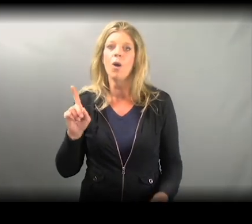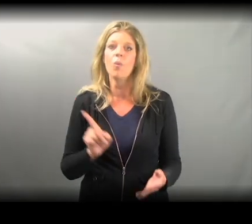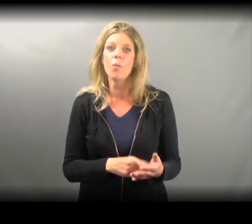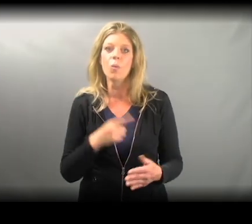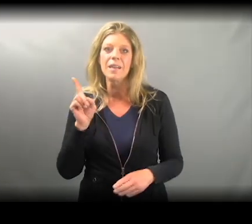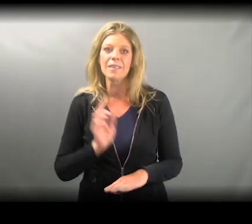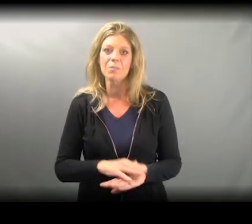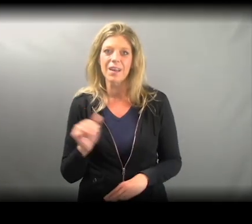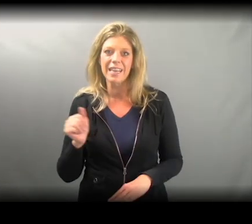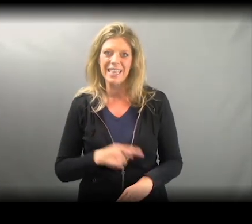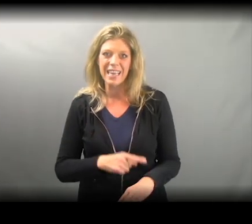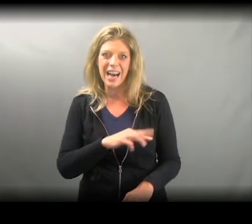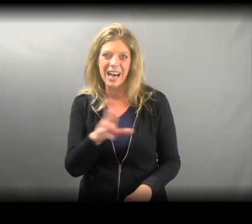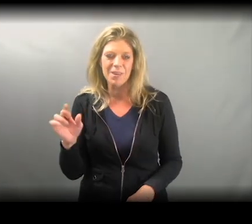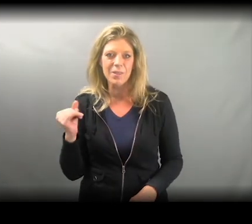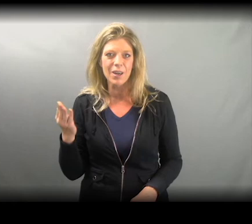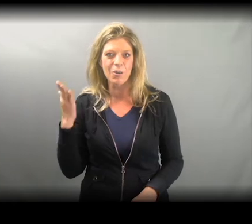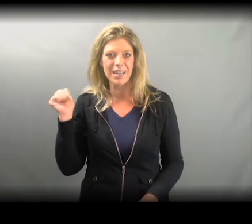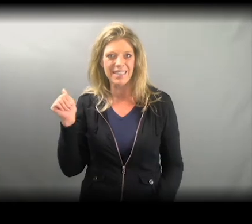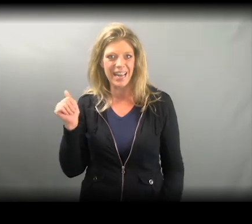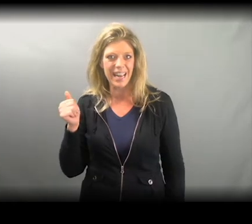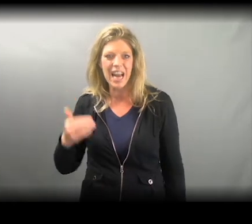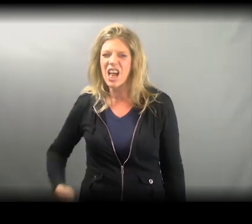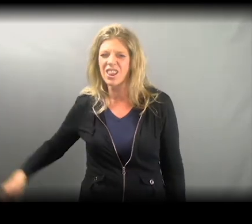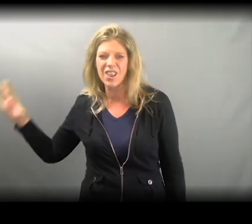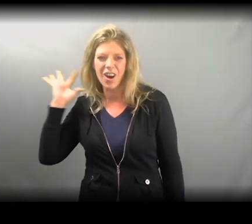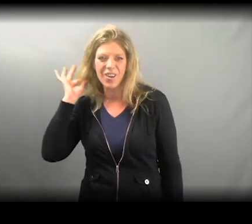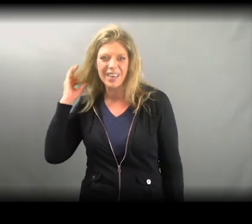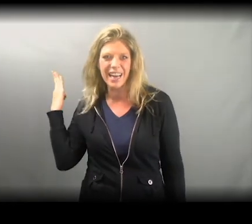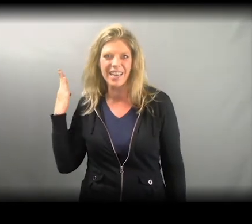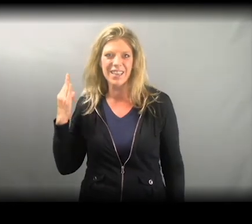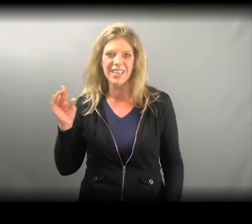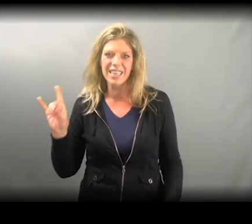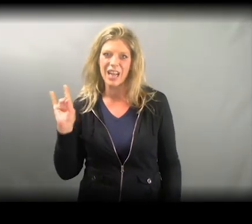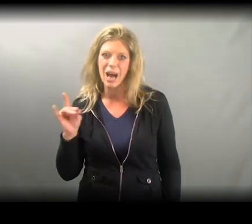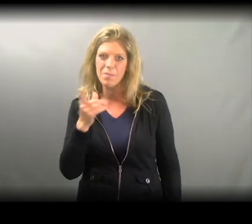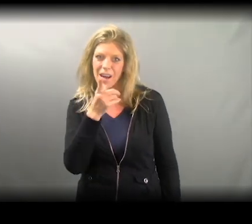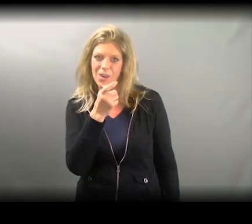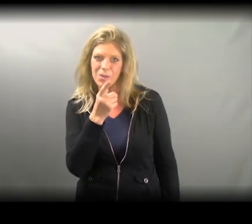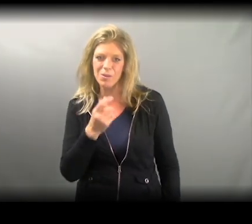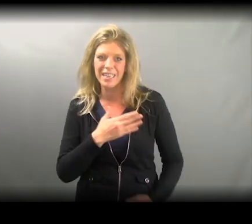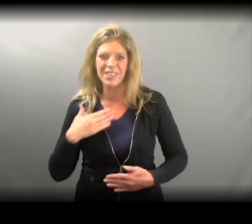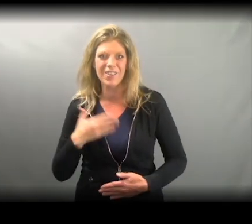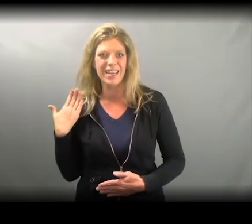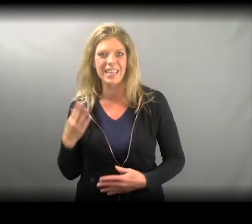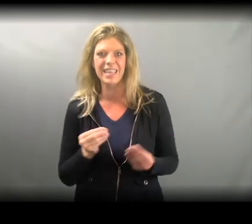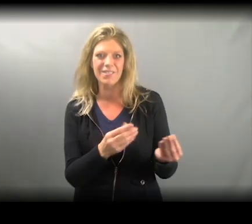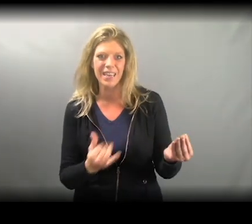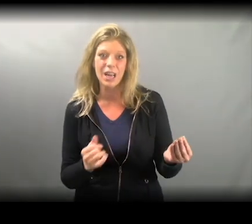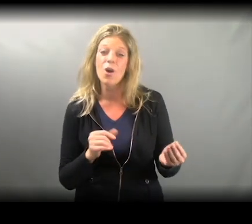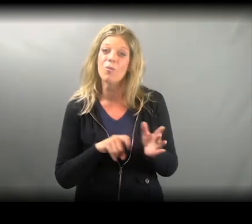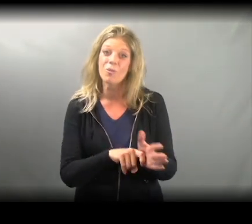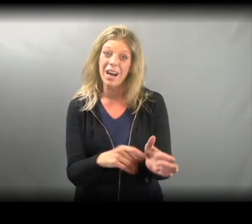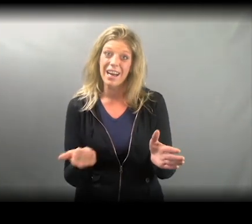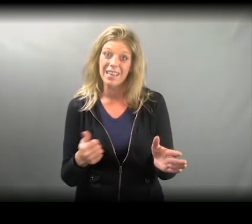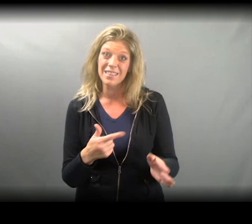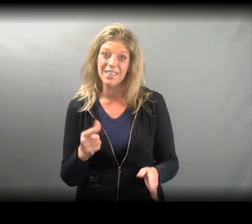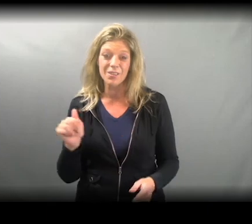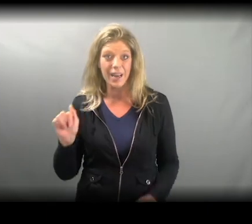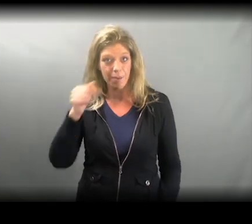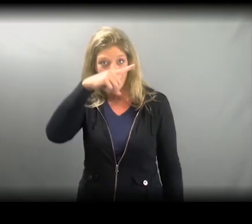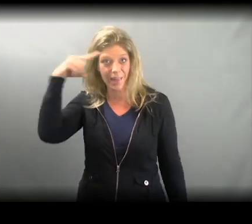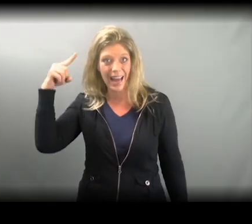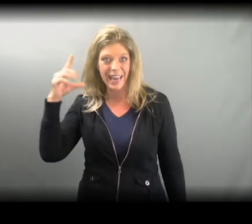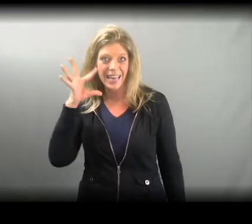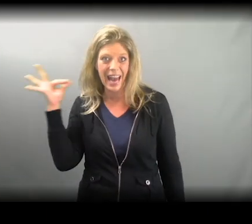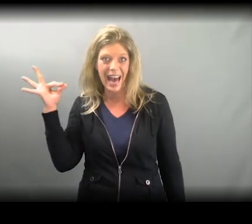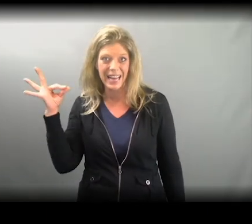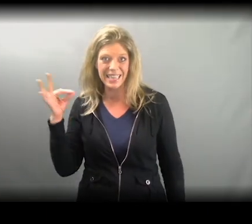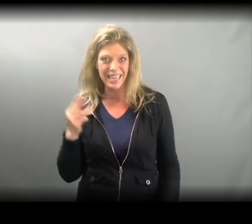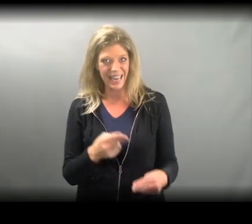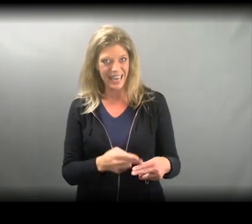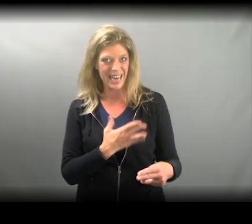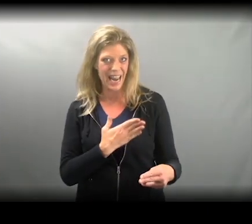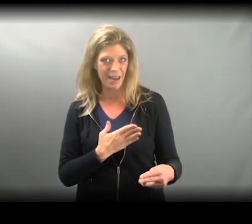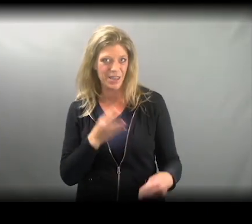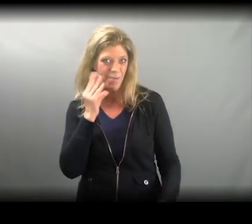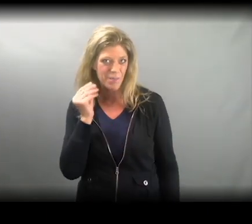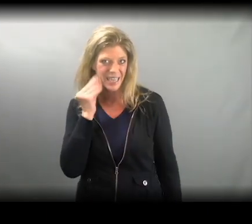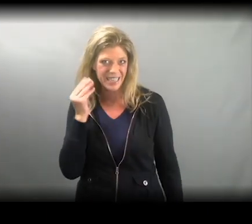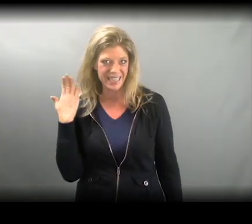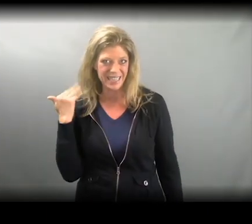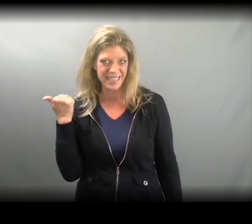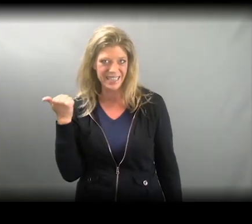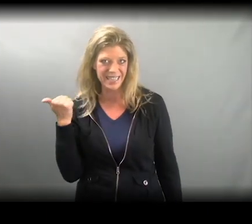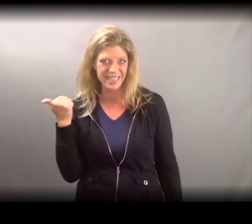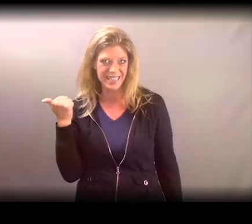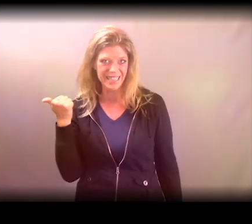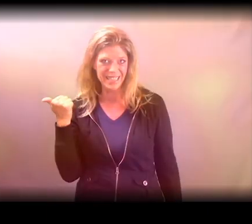Once upon a time, there was a long-haired llama who enjoyed giving rides to a black cat named Peaches.